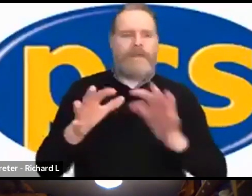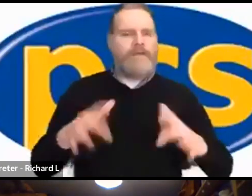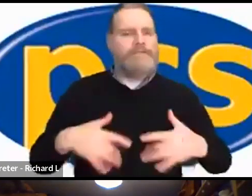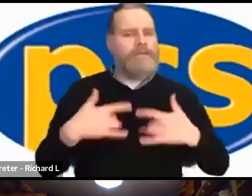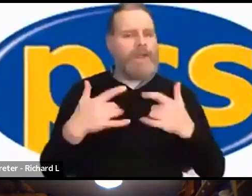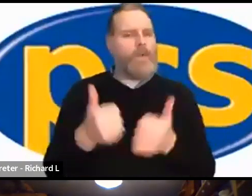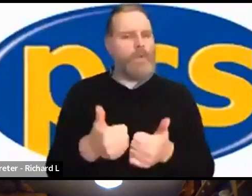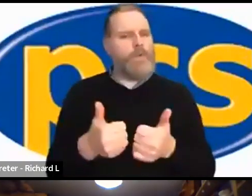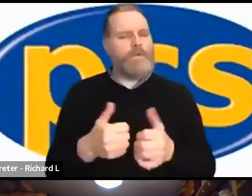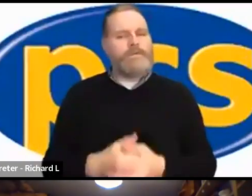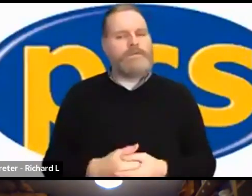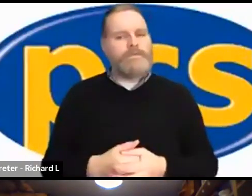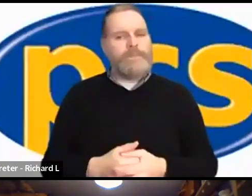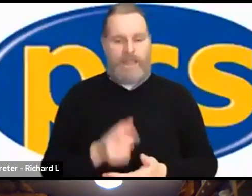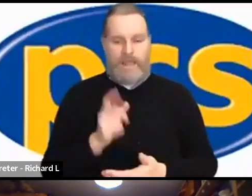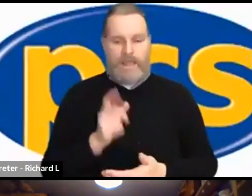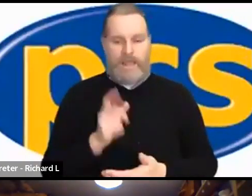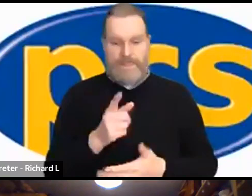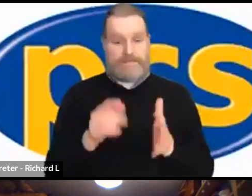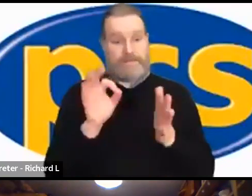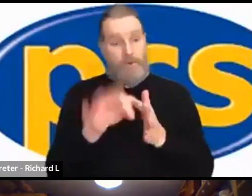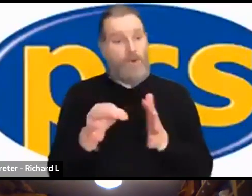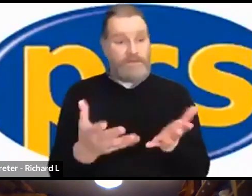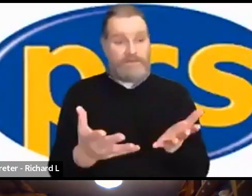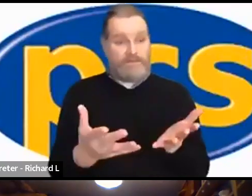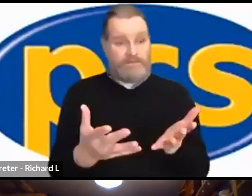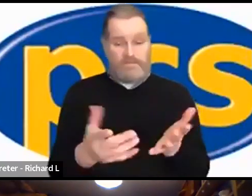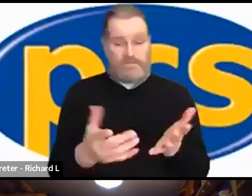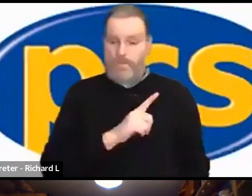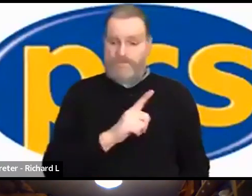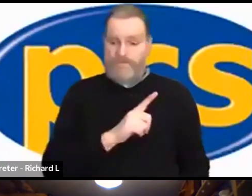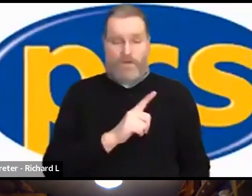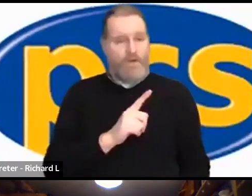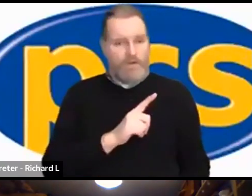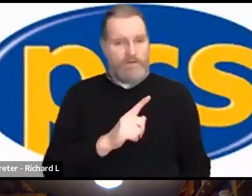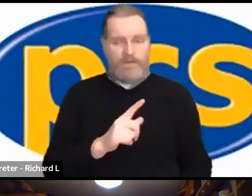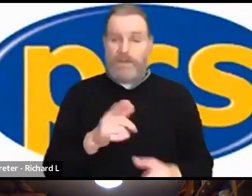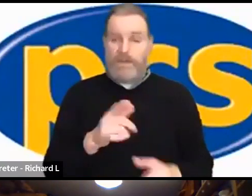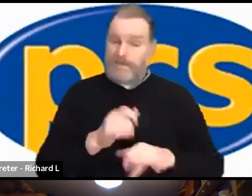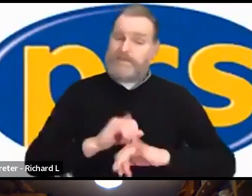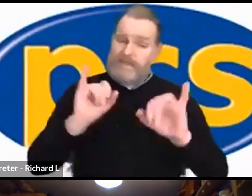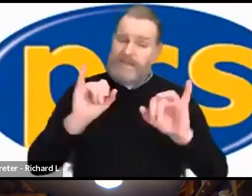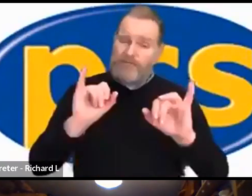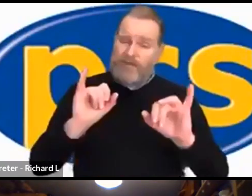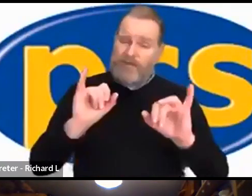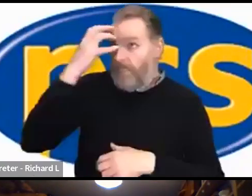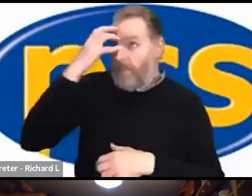of everybody coming together and that's a and that's a lot. That's right. lot. That's what this whole process is about is a very, very simple